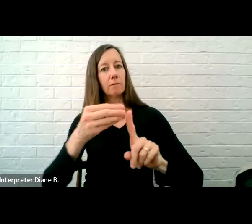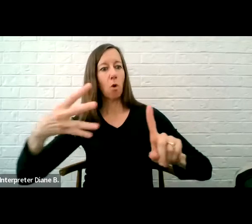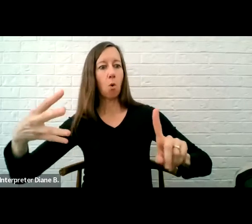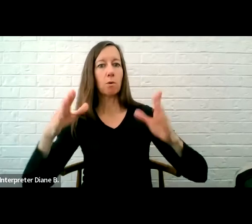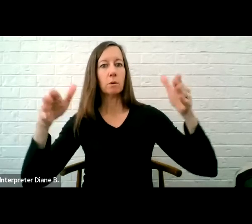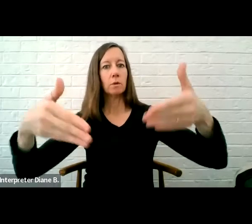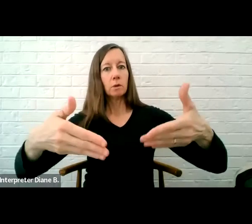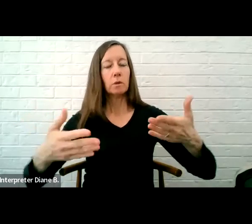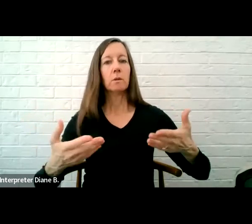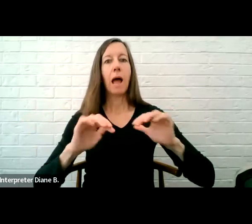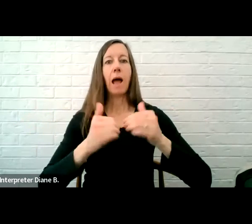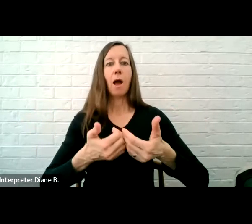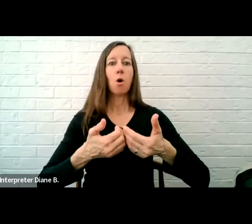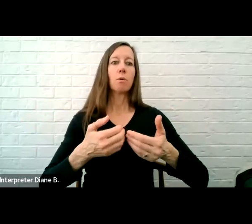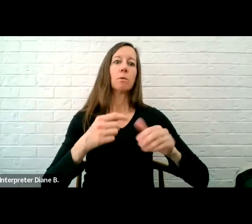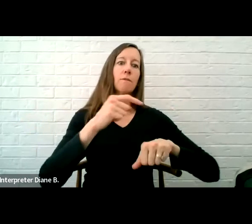accessible, integrated housing for individuals.